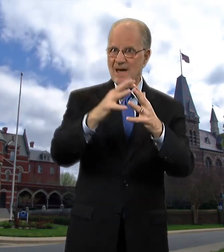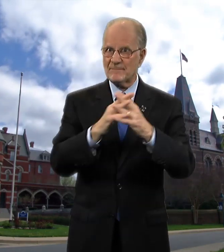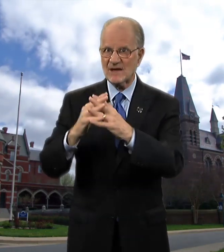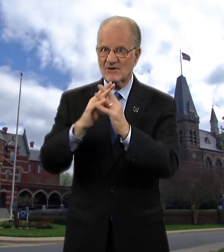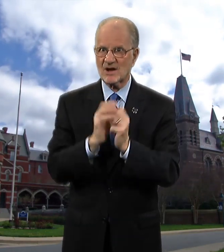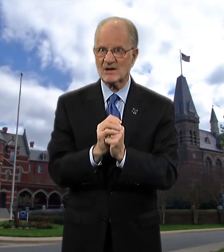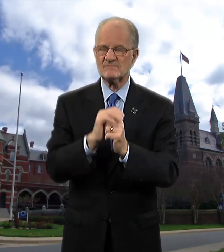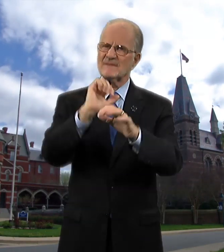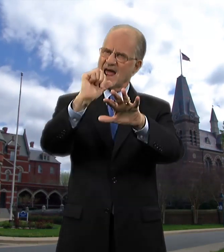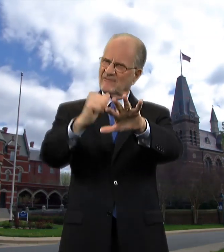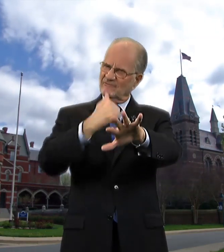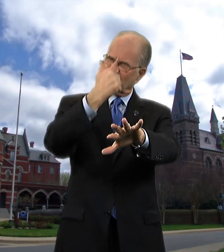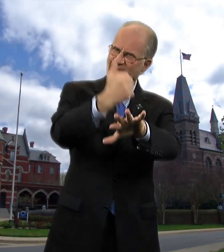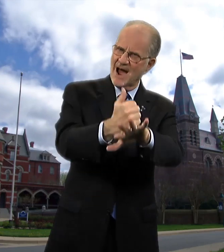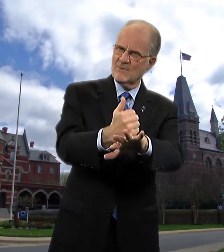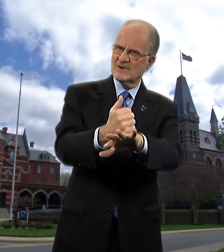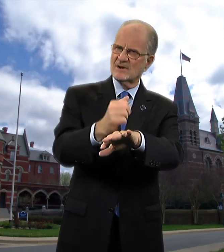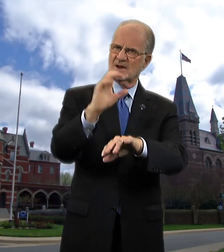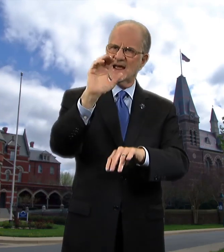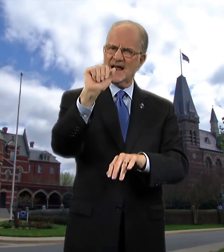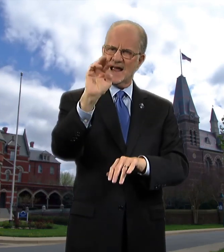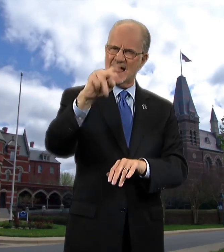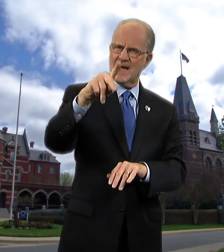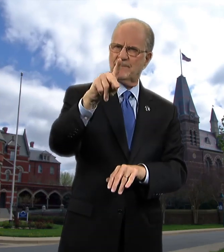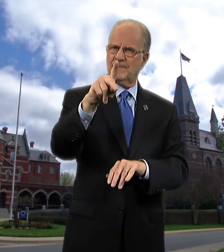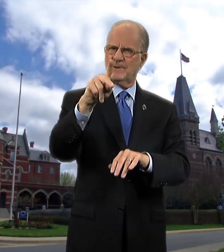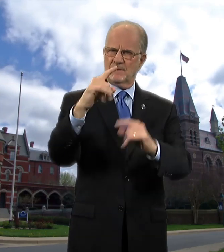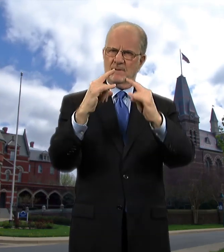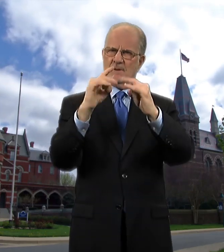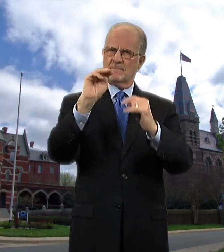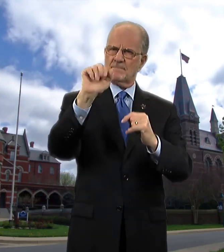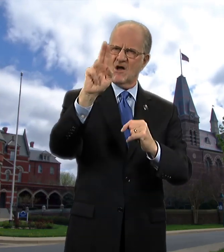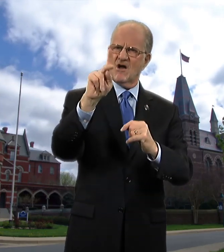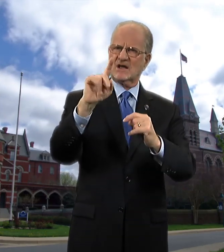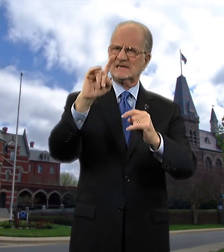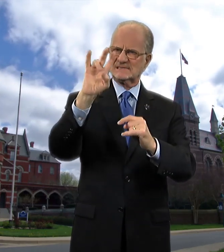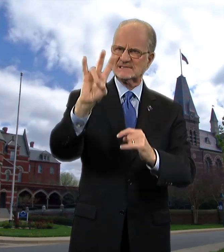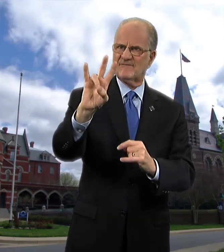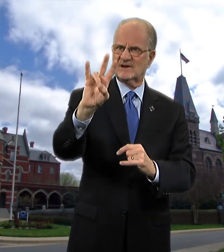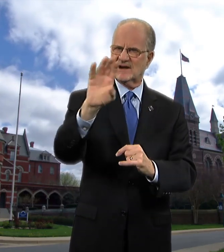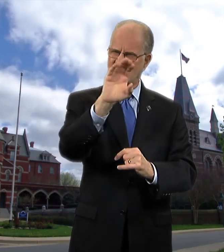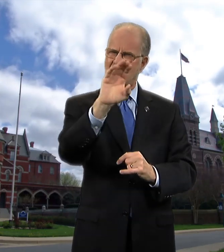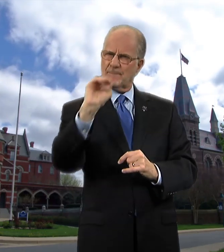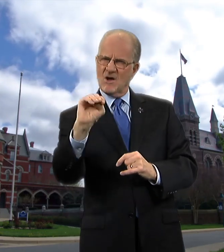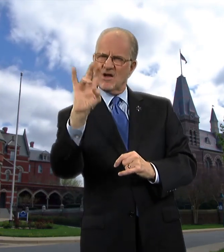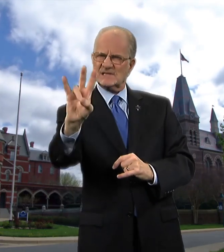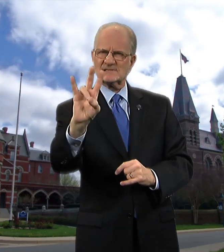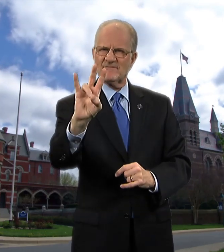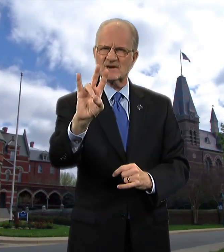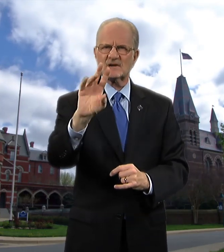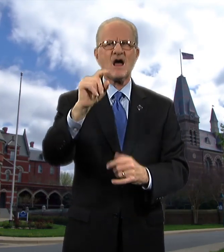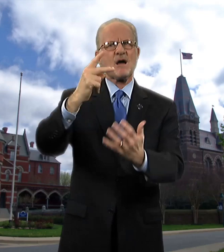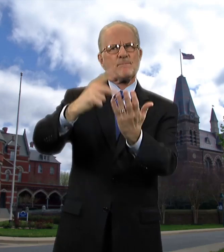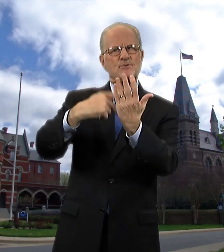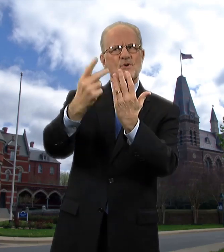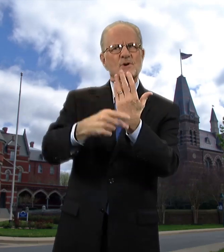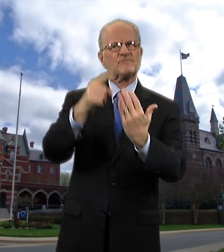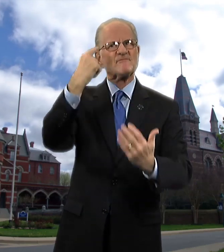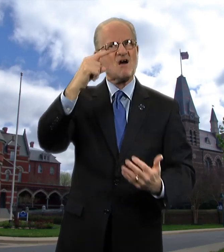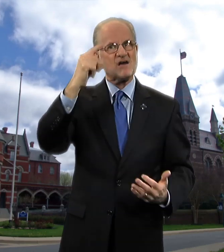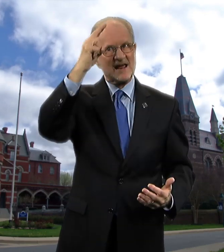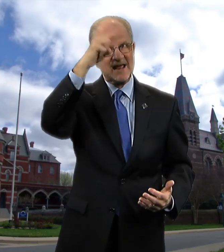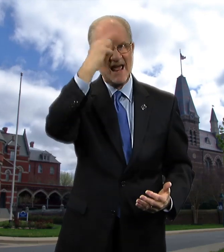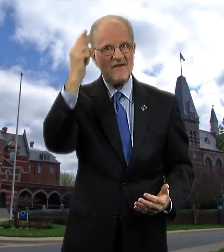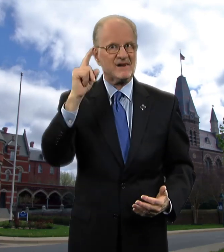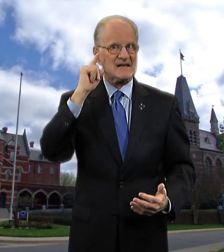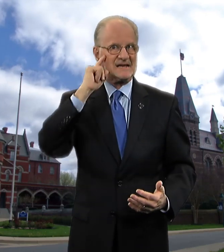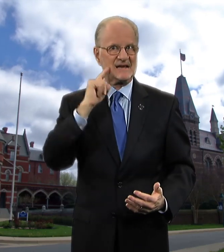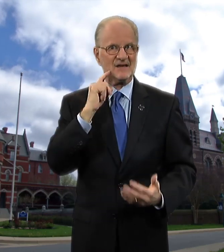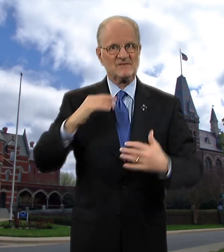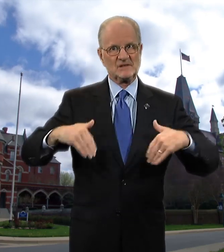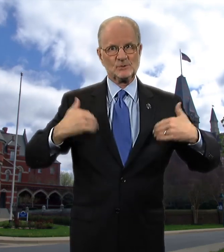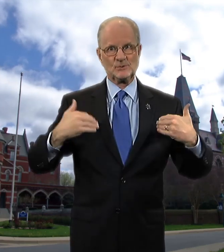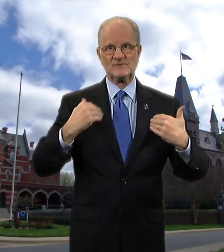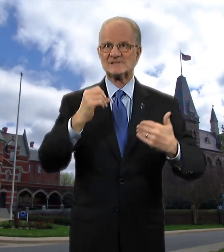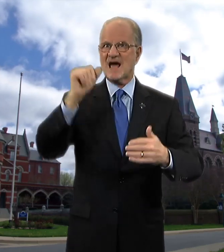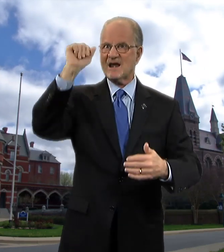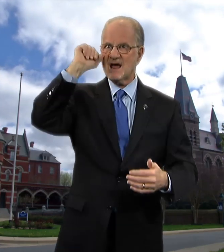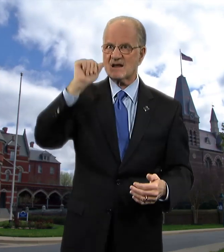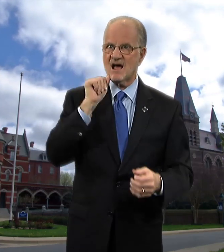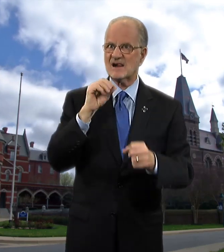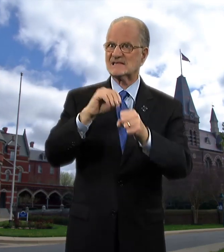and founded Camp Mark Seven, a program for Catholic deaf youths